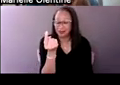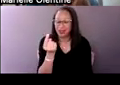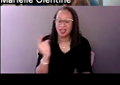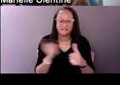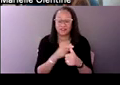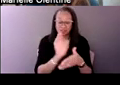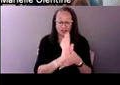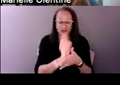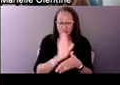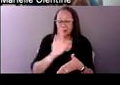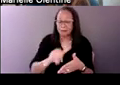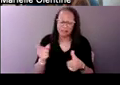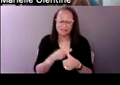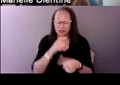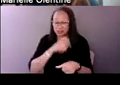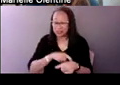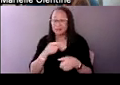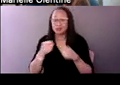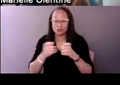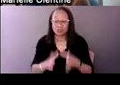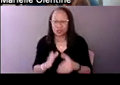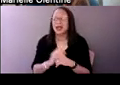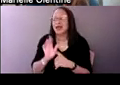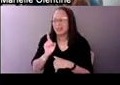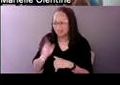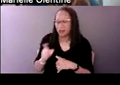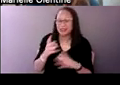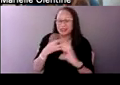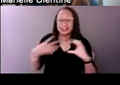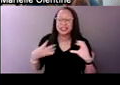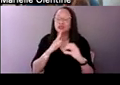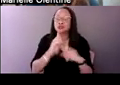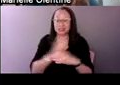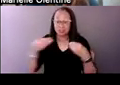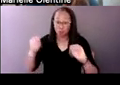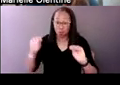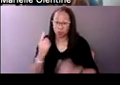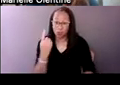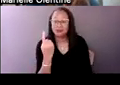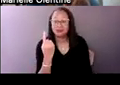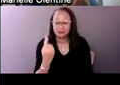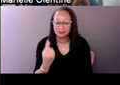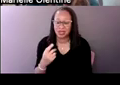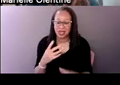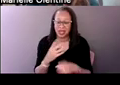U.S. population percentage by a lot, for example. It is a rat race for everyone. This is the Sundance